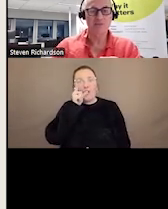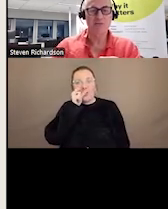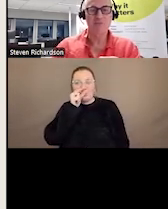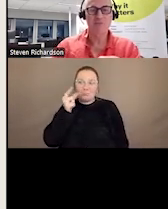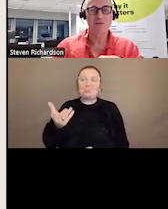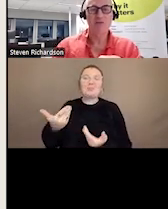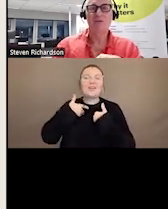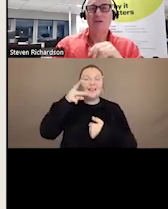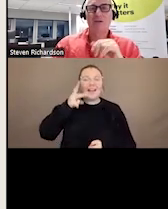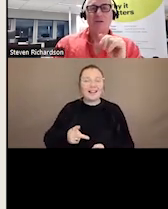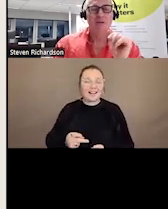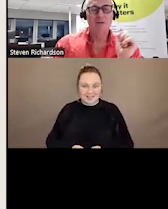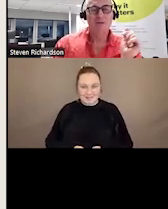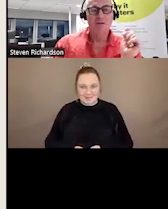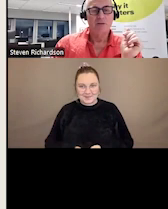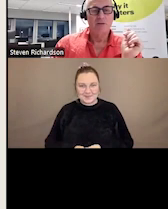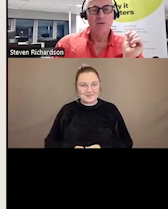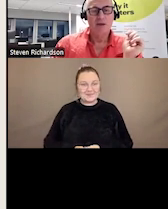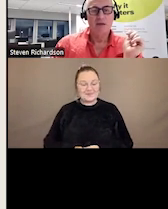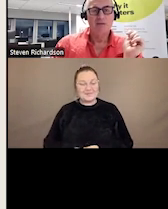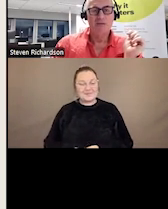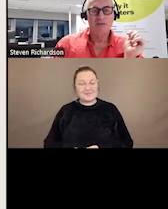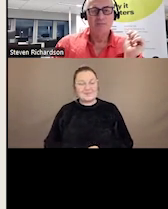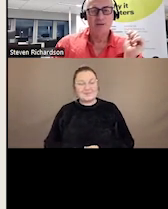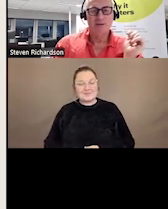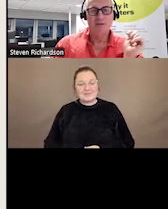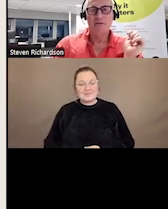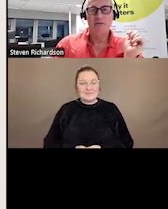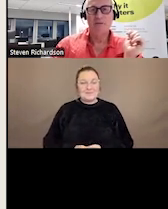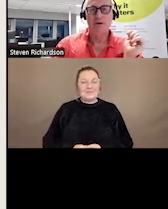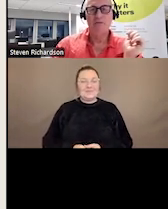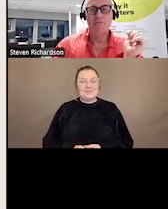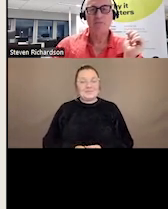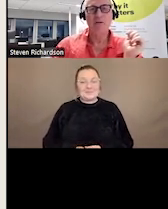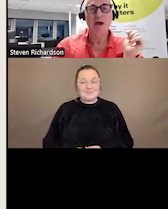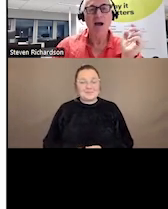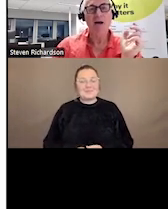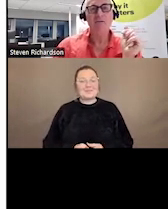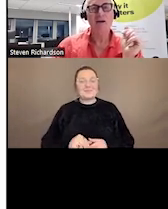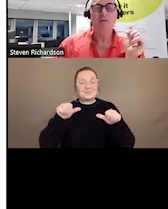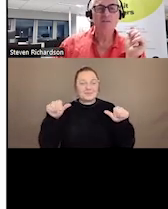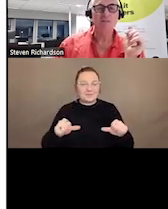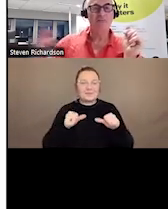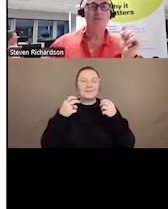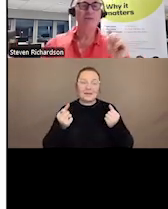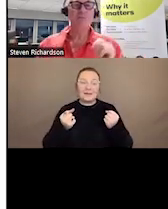as well. -- To give again at the end. There are, however, some other fundraising